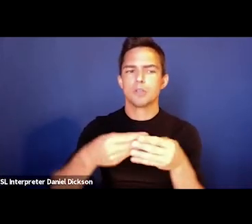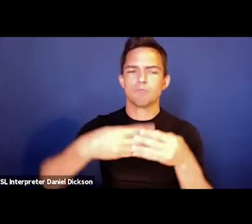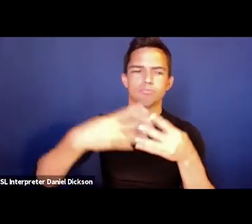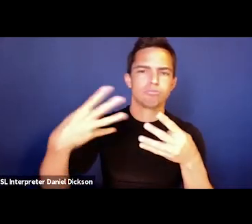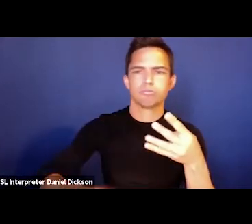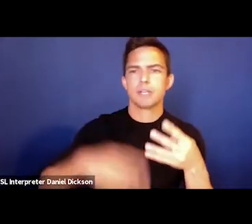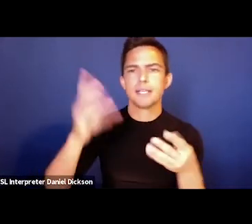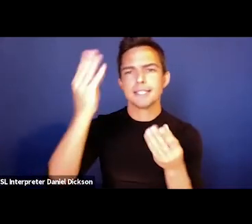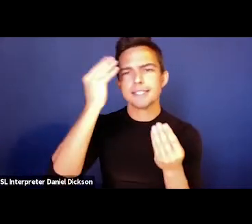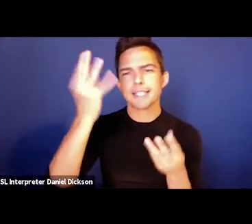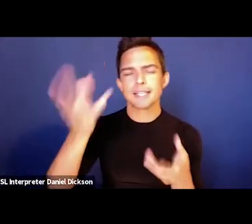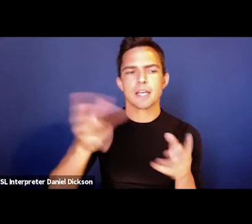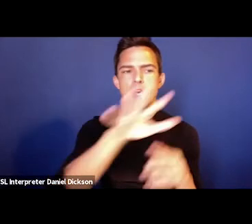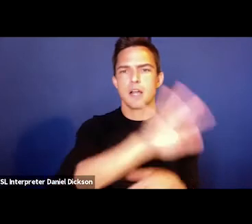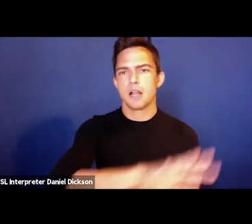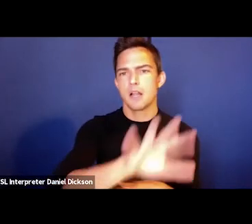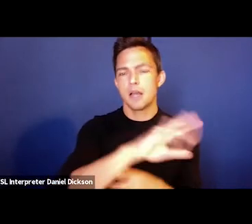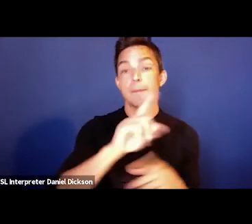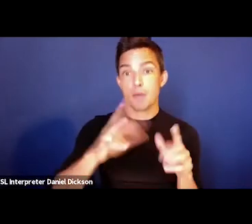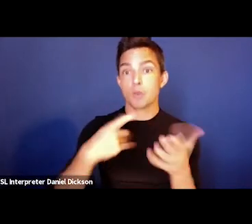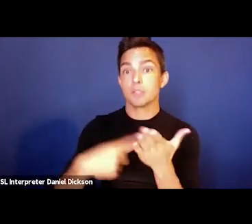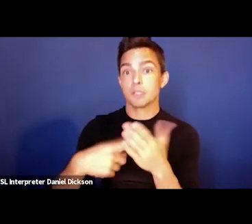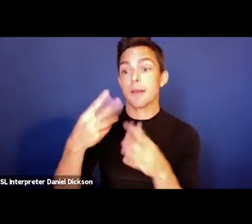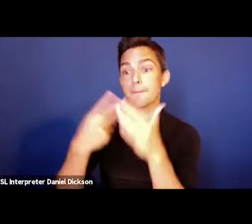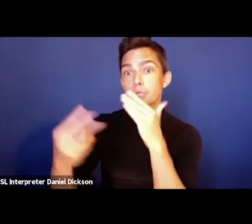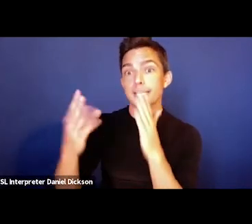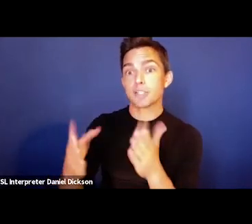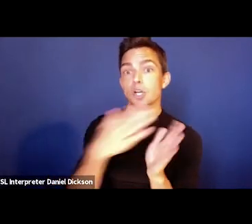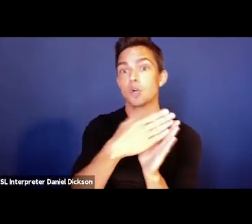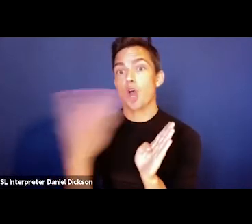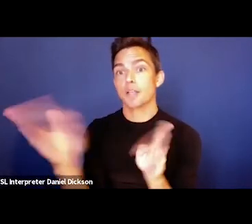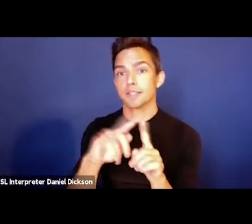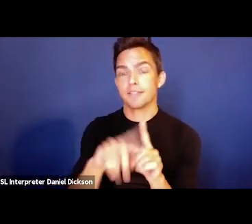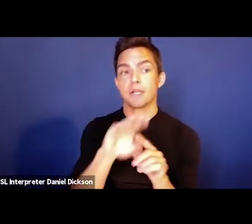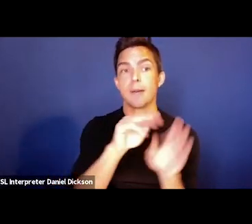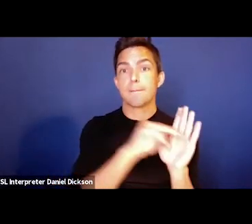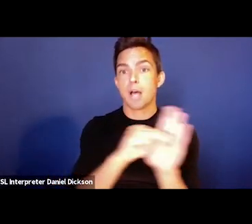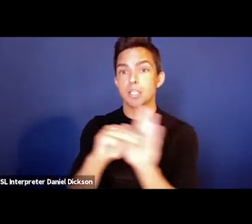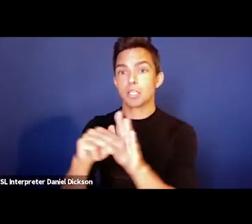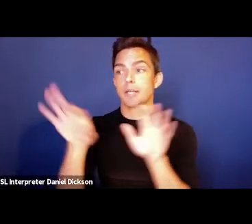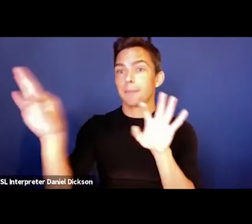but i wanted to talk about predictors across models and highlight that there are some